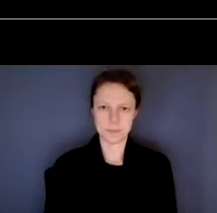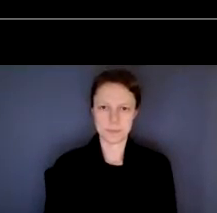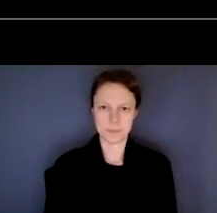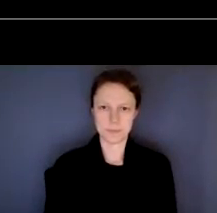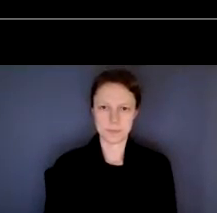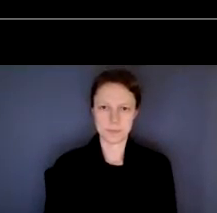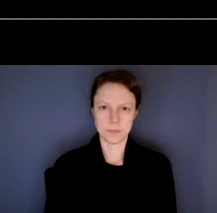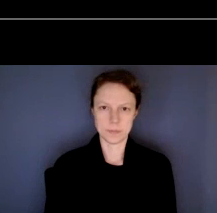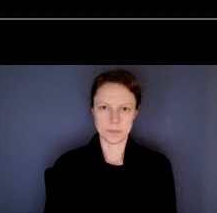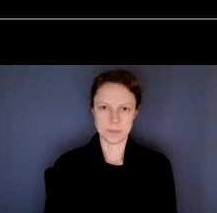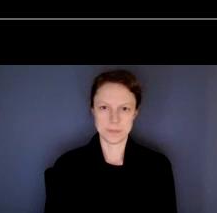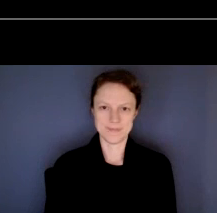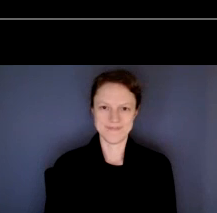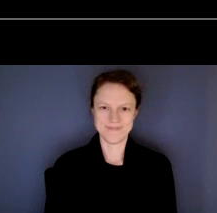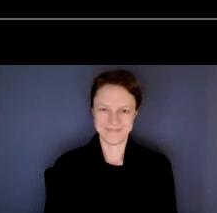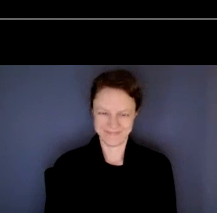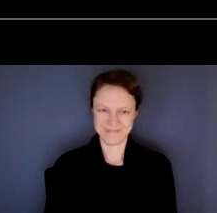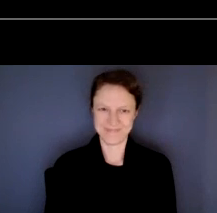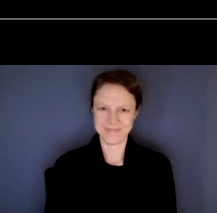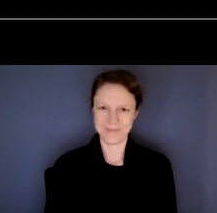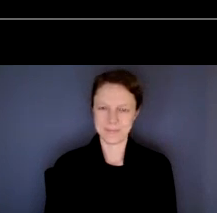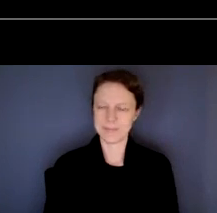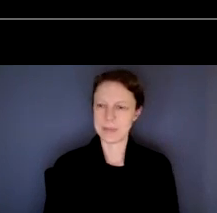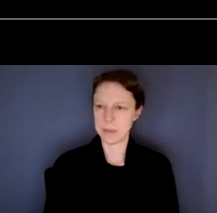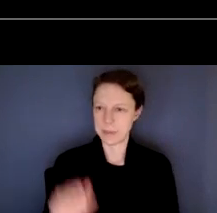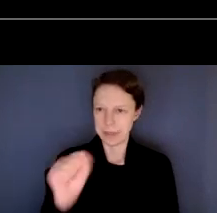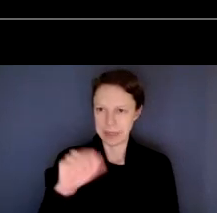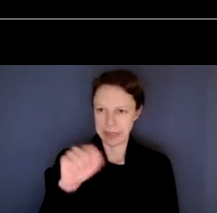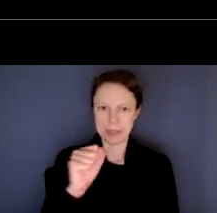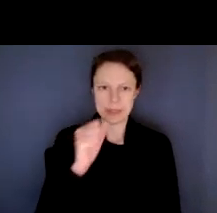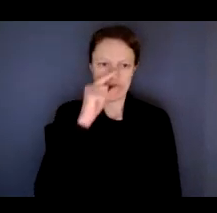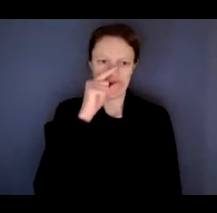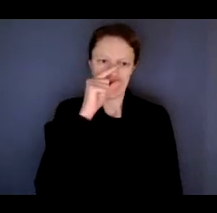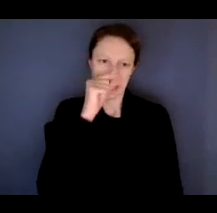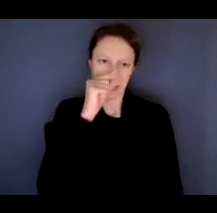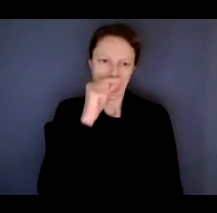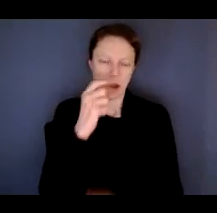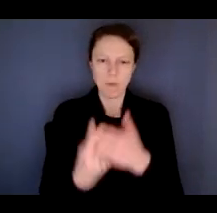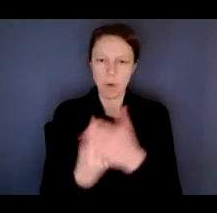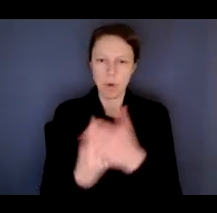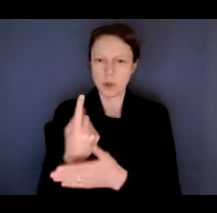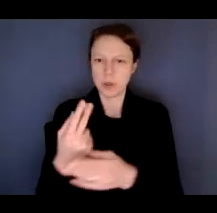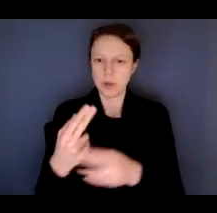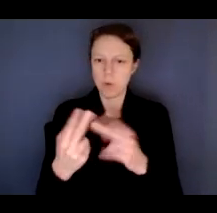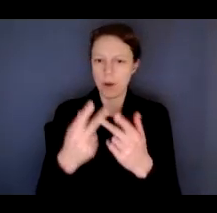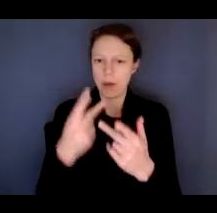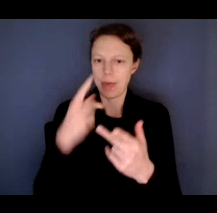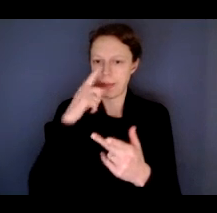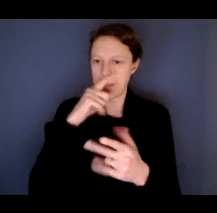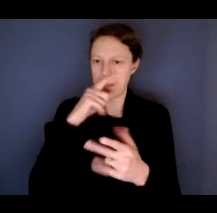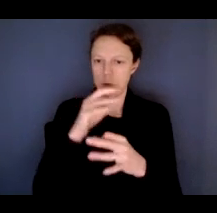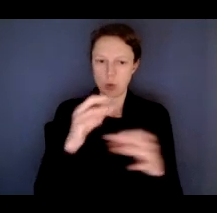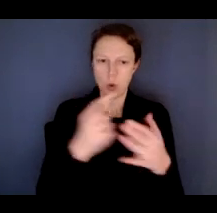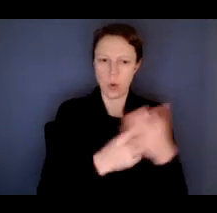aside from a child's mother or father to be involved at that stage and especially so if they